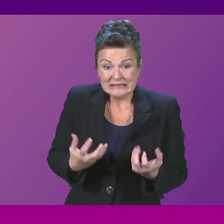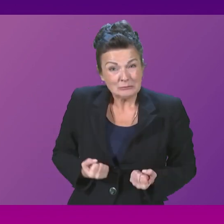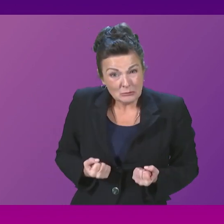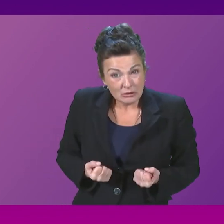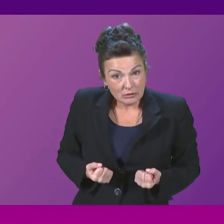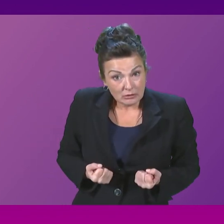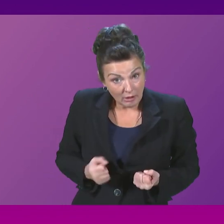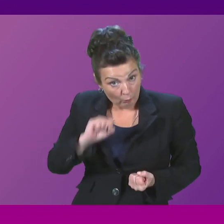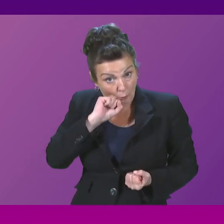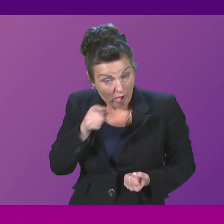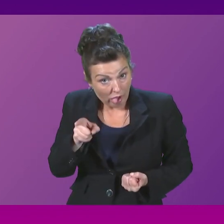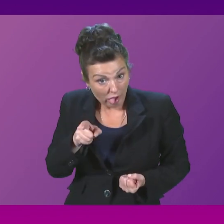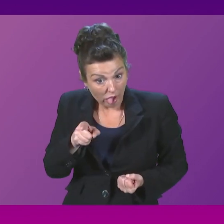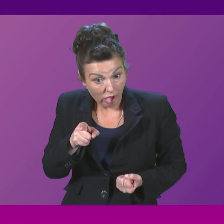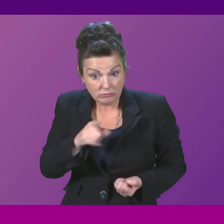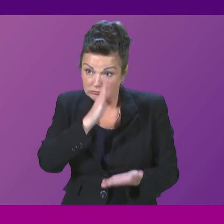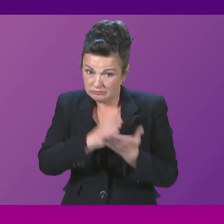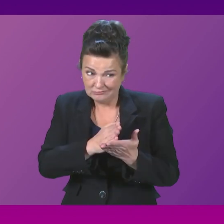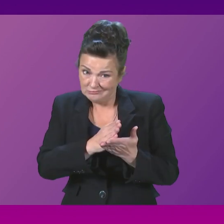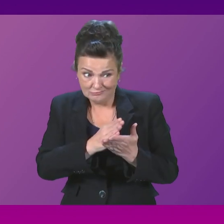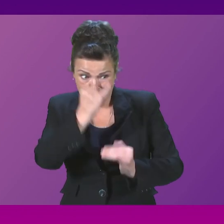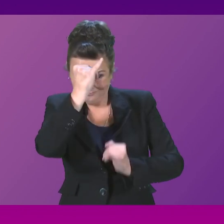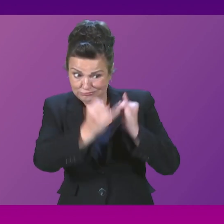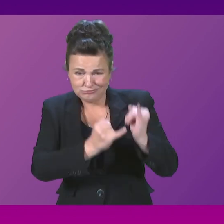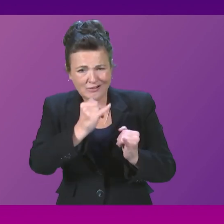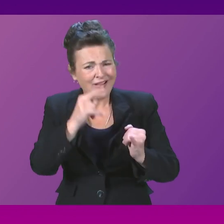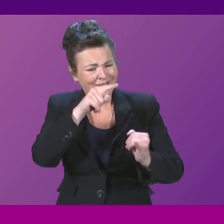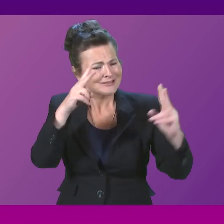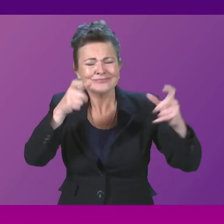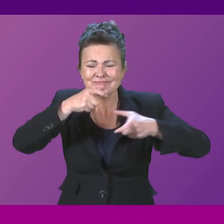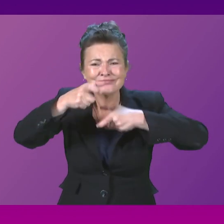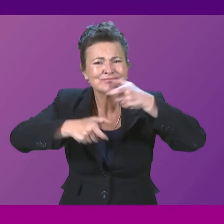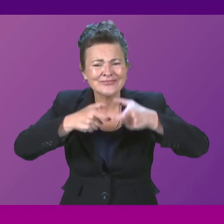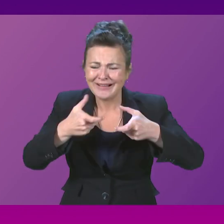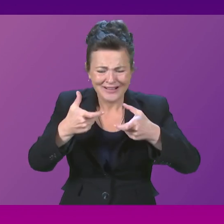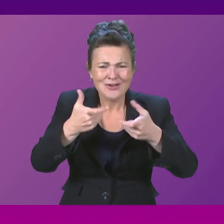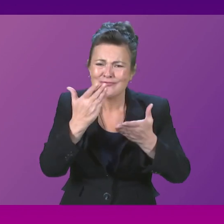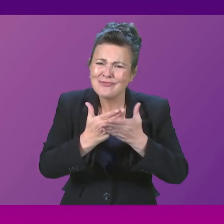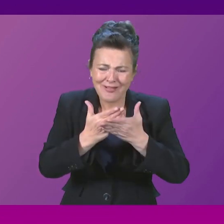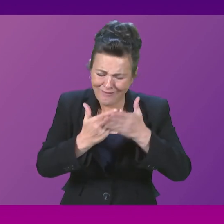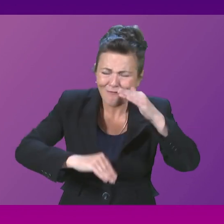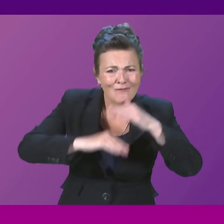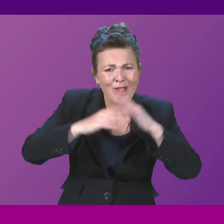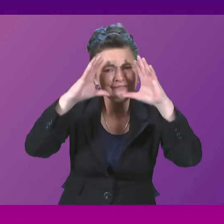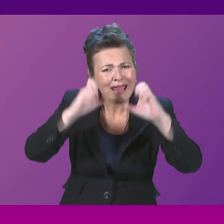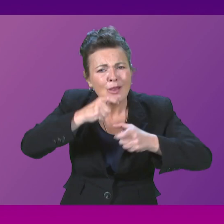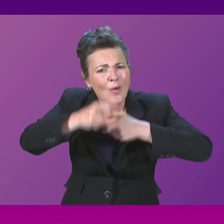Will she whole-heartedly condemn that hate-filled rhetoric, which seeks to divide communities across Scotland?